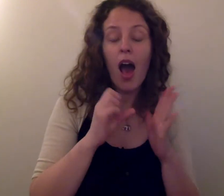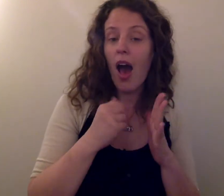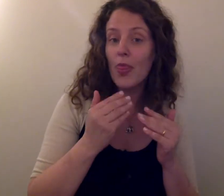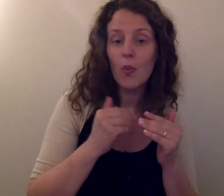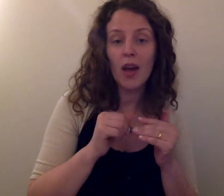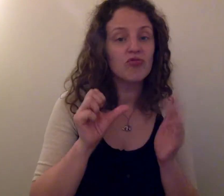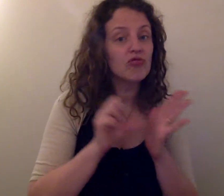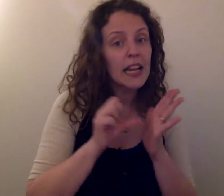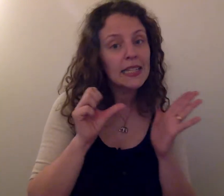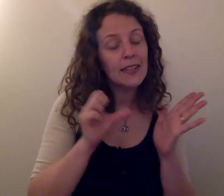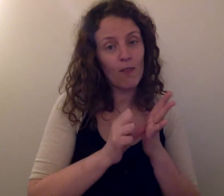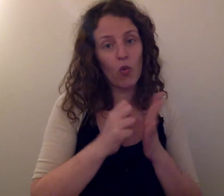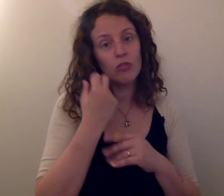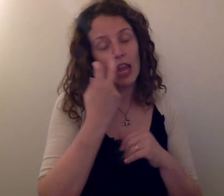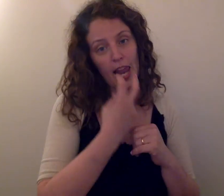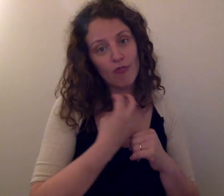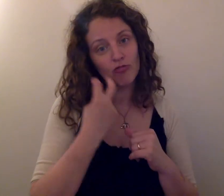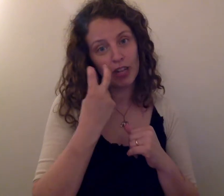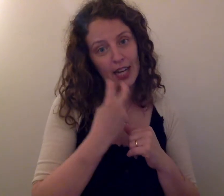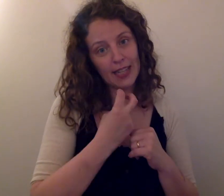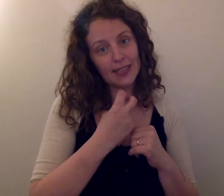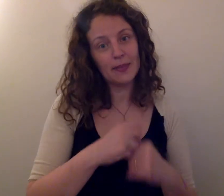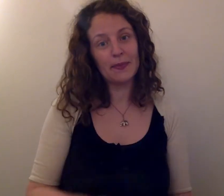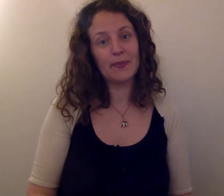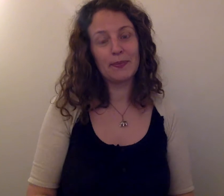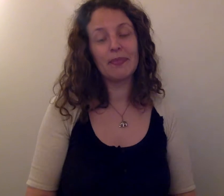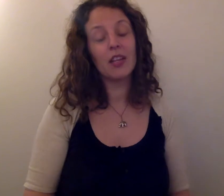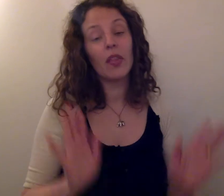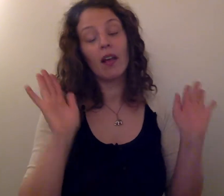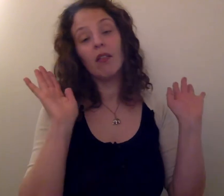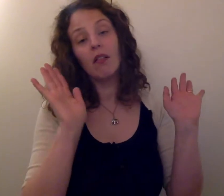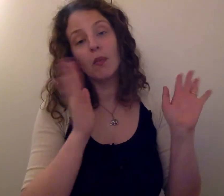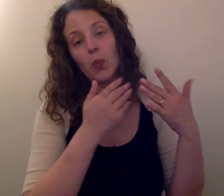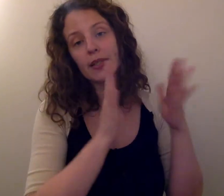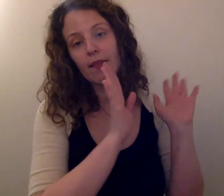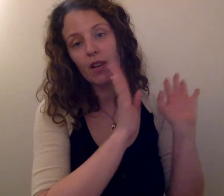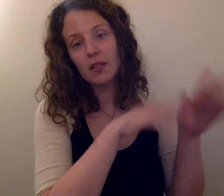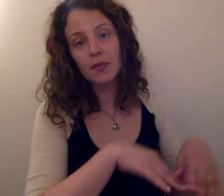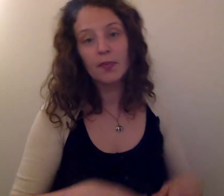It's really difficult to lipread.